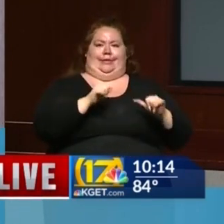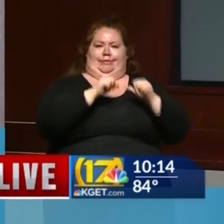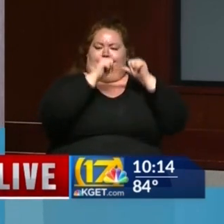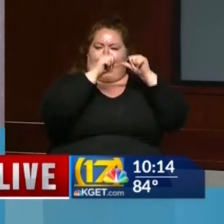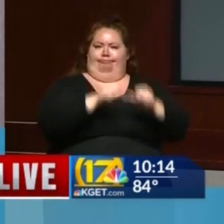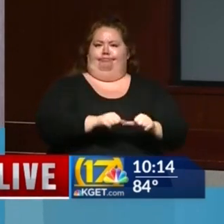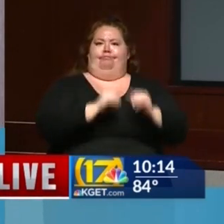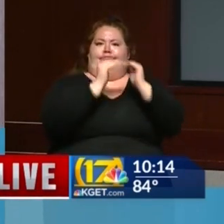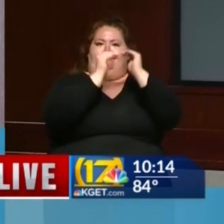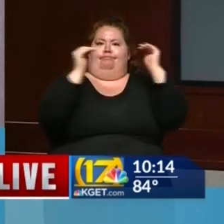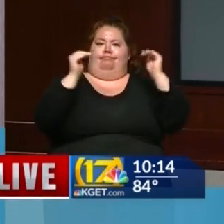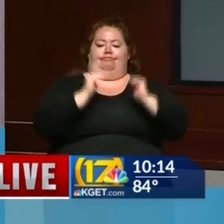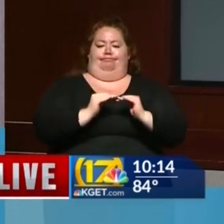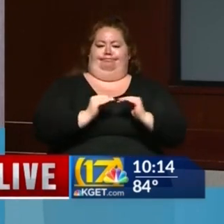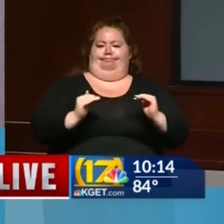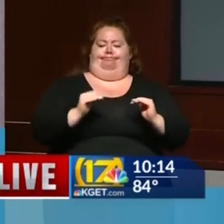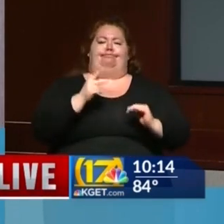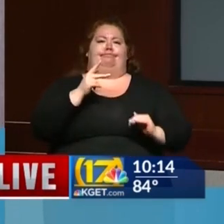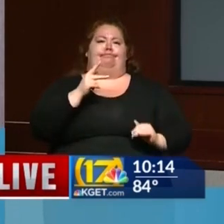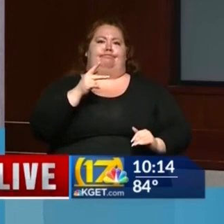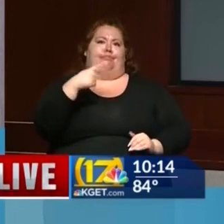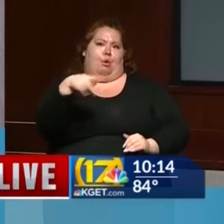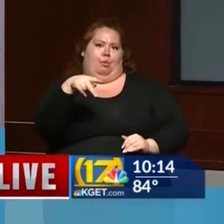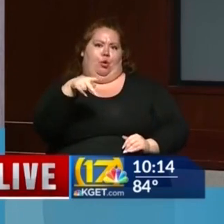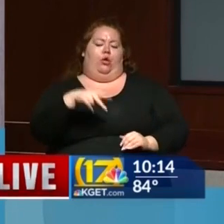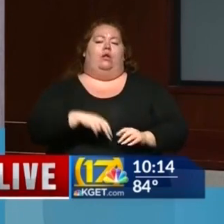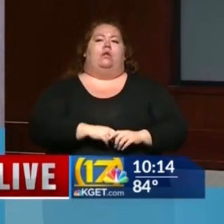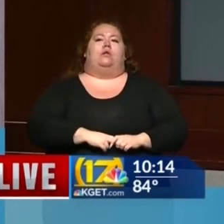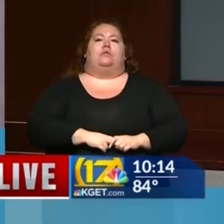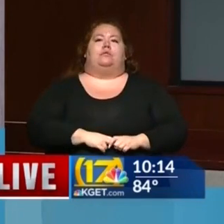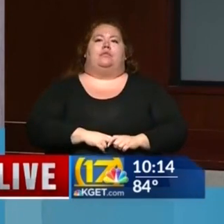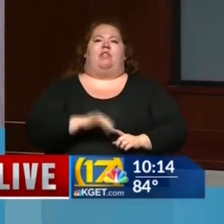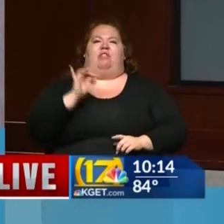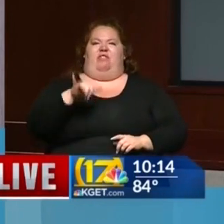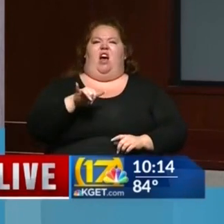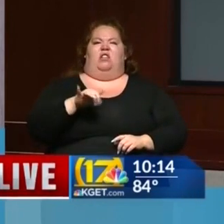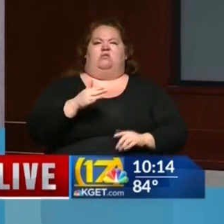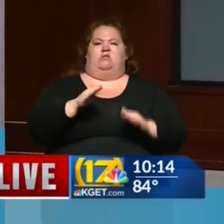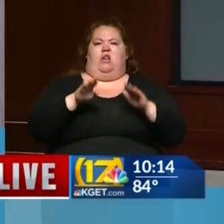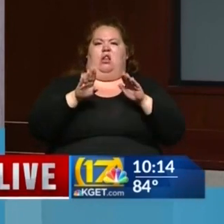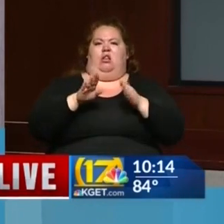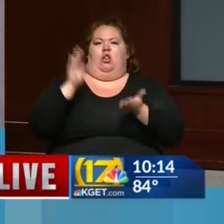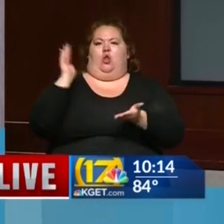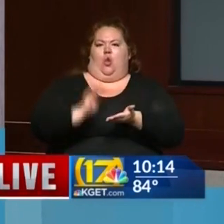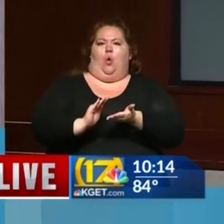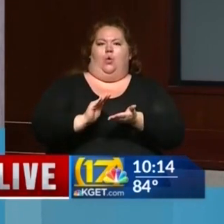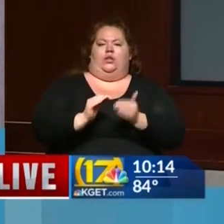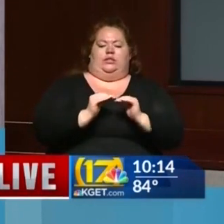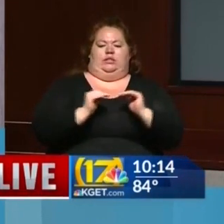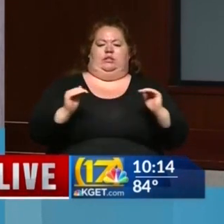HERE I WANTED TO HIT THEM MYSELF. TUESDAY THE STATE ANNOUNCED THAT CURRAN COUNTY CONTINUES TO